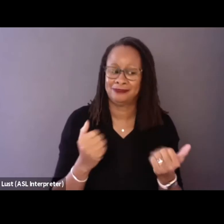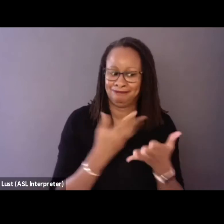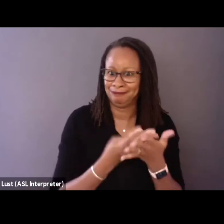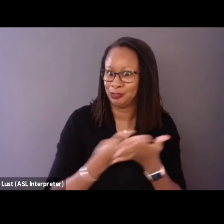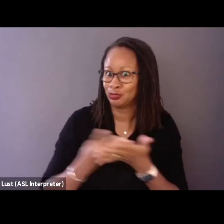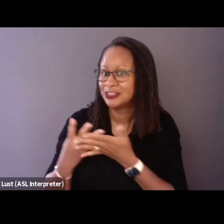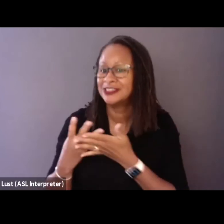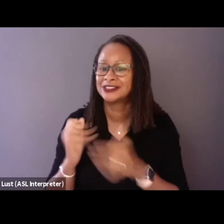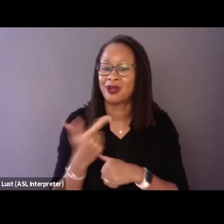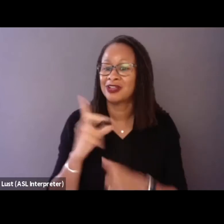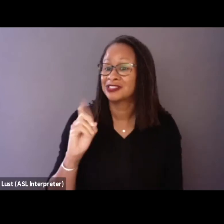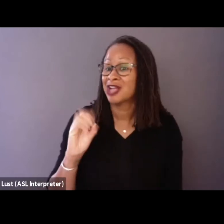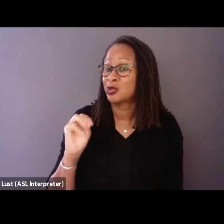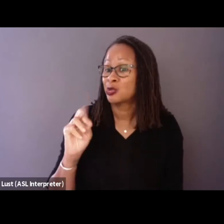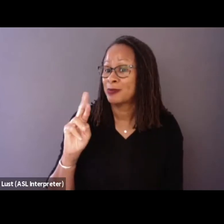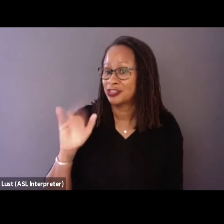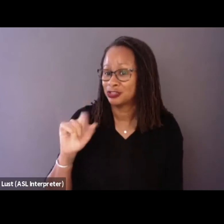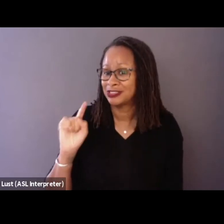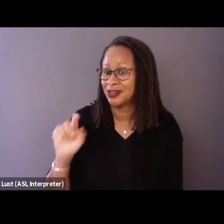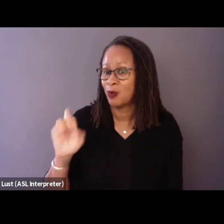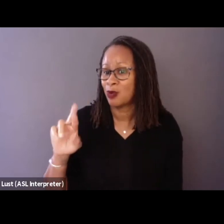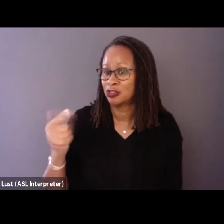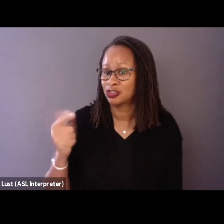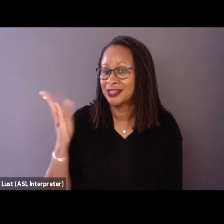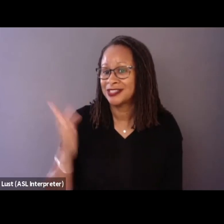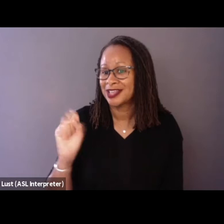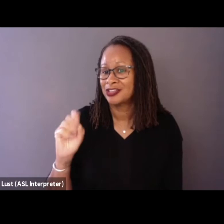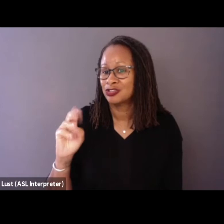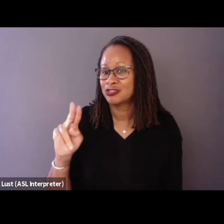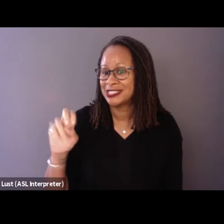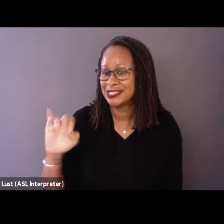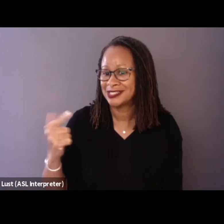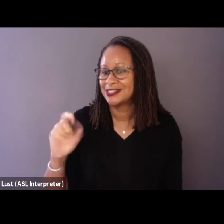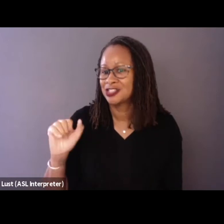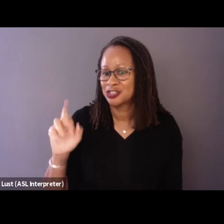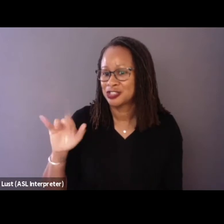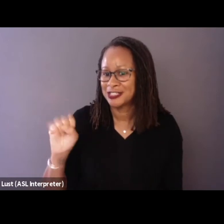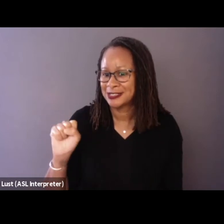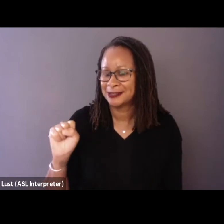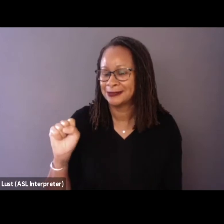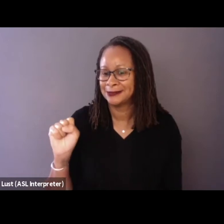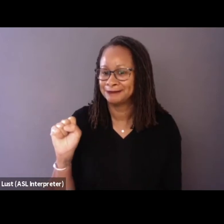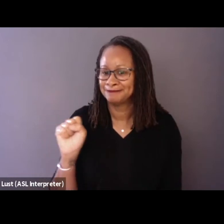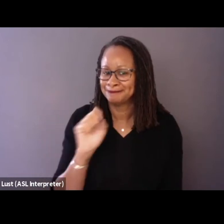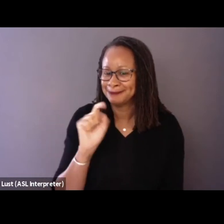documentary.org/screening-series there's a little dash between the screenings and series,